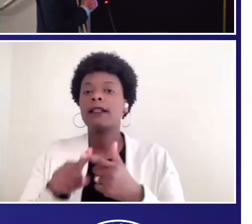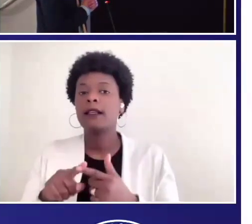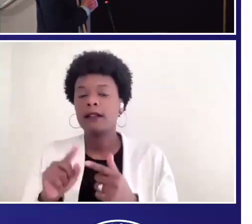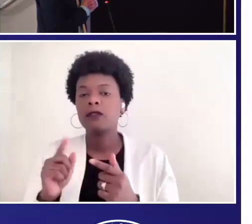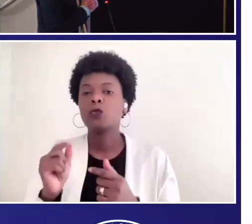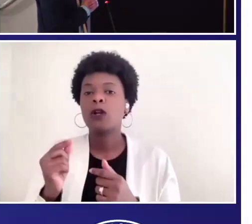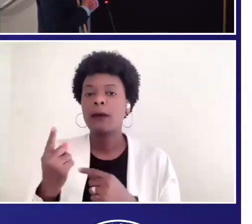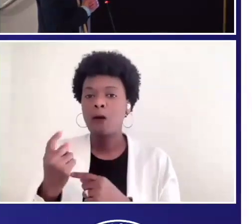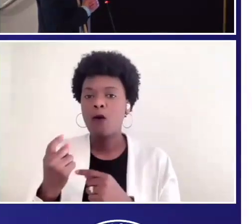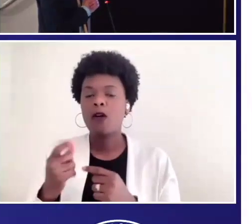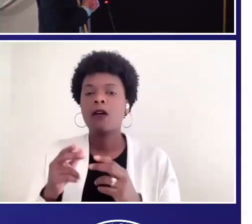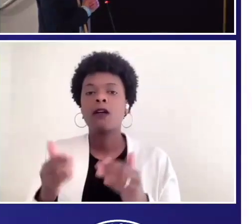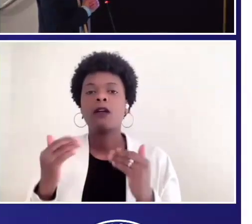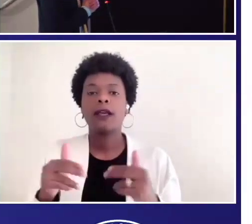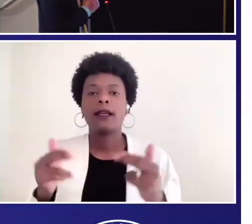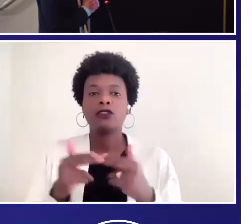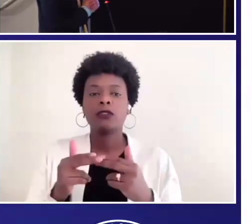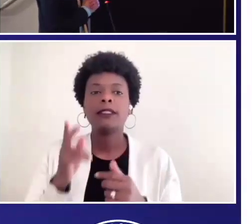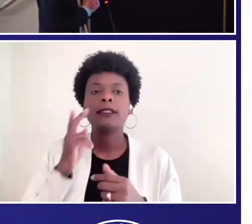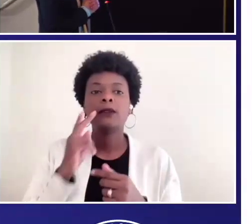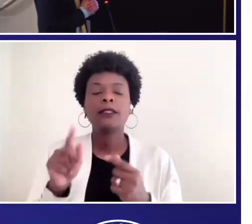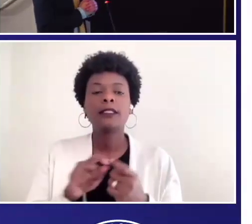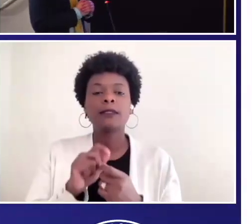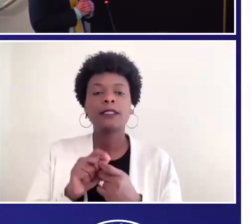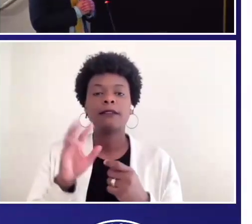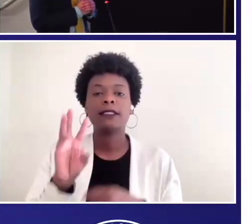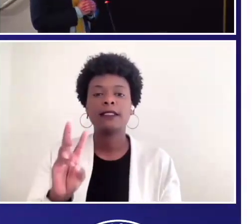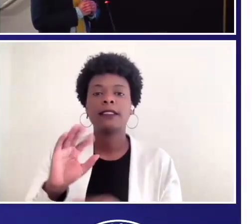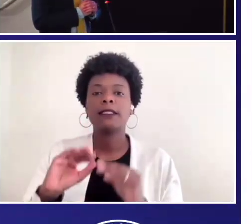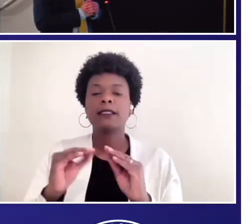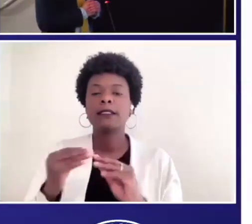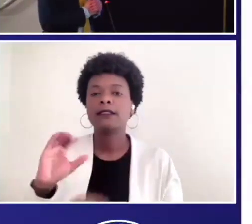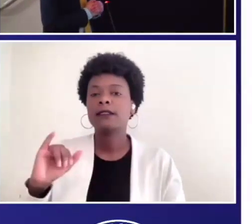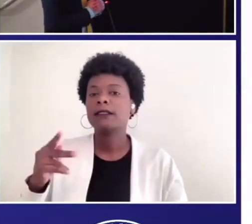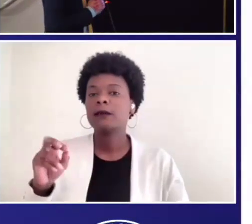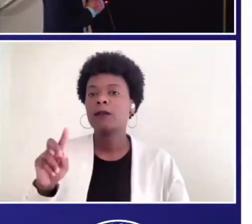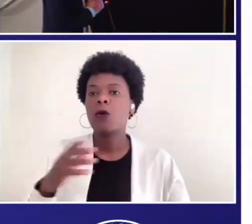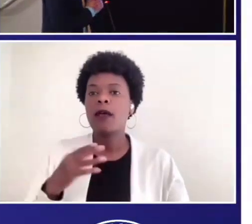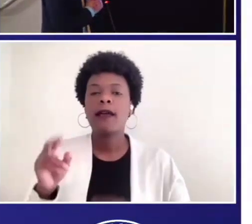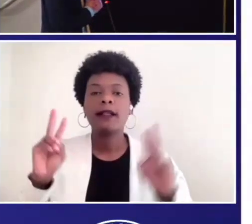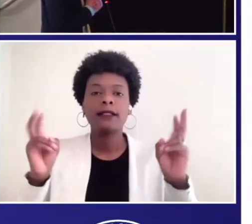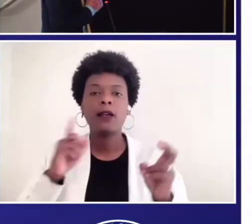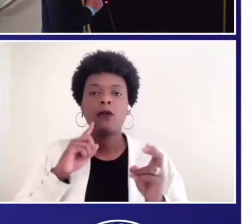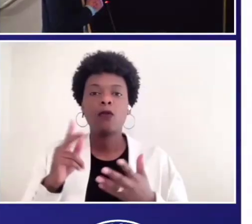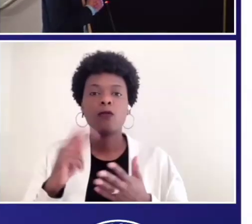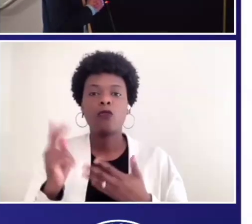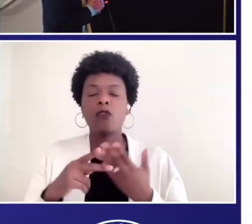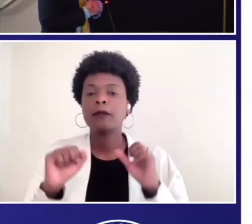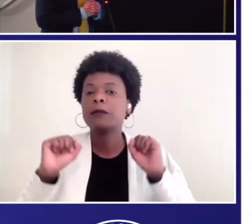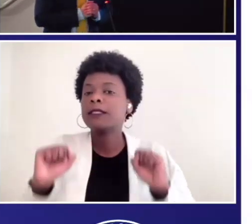You can see the specific six-digit CIP code and title for the programs that would potentially be eligible for the higher loan